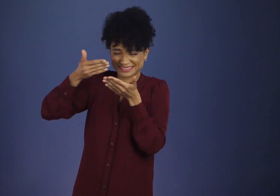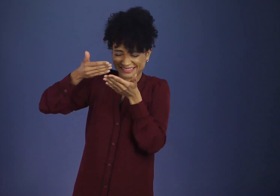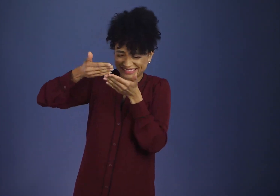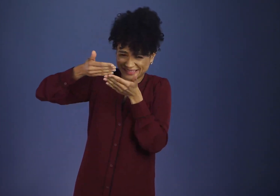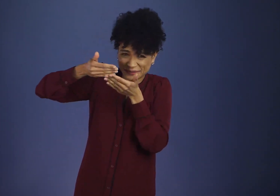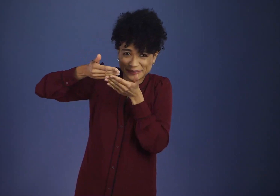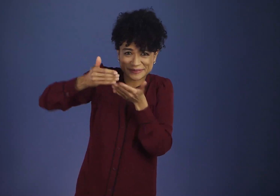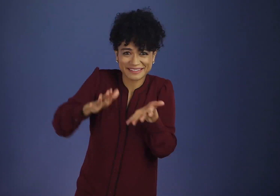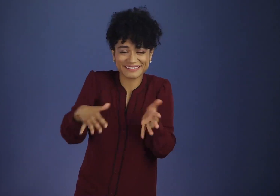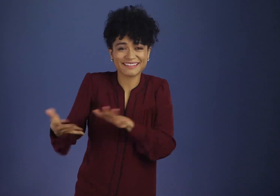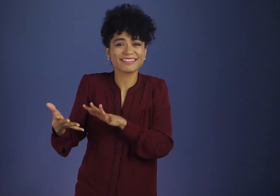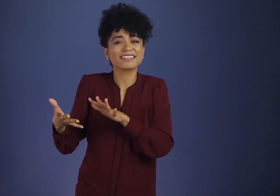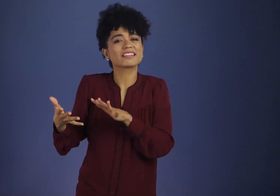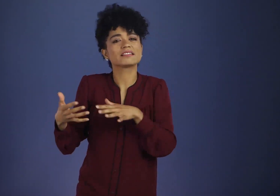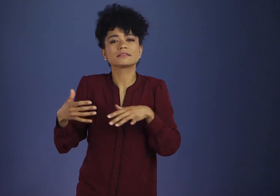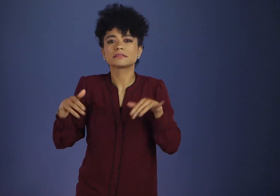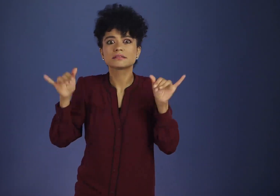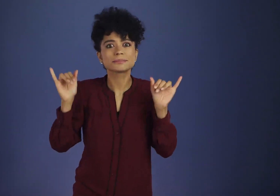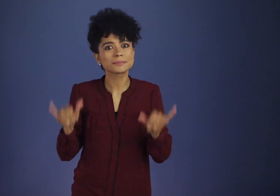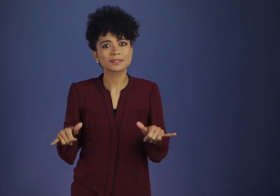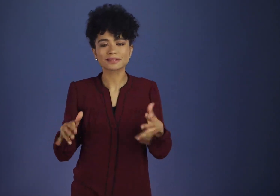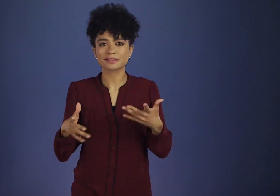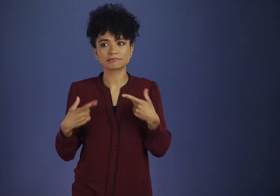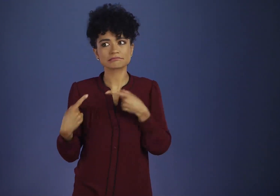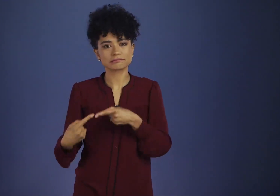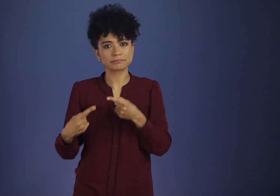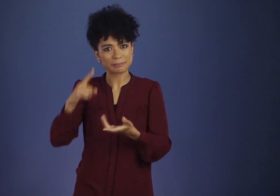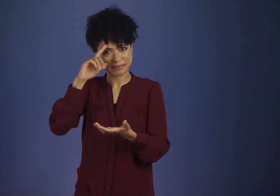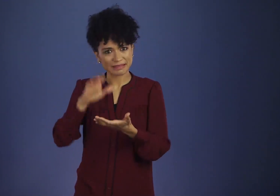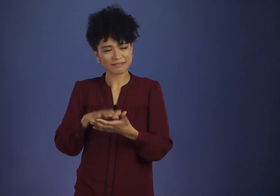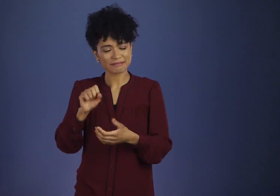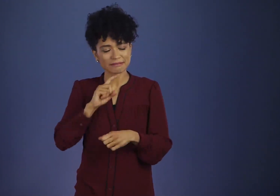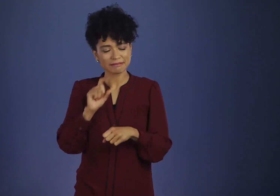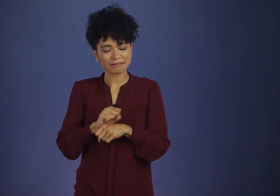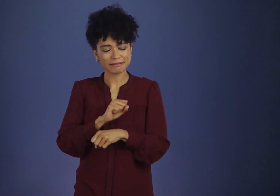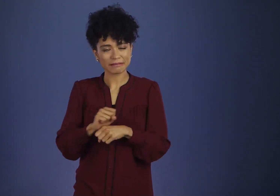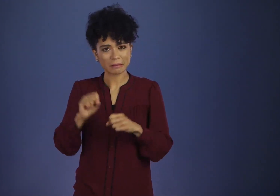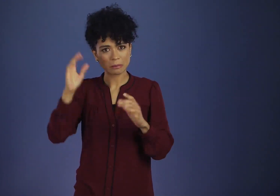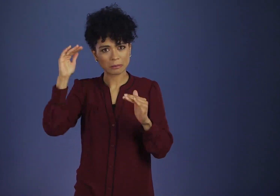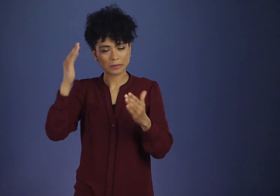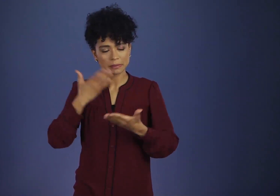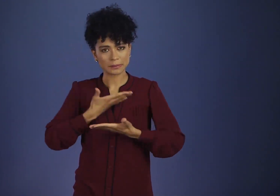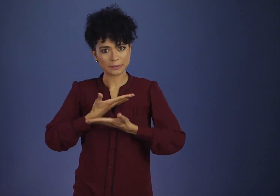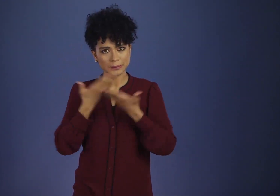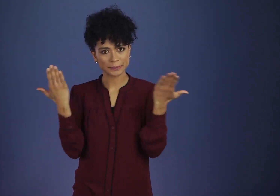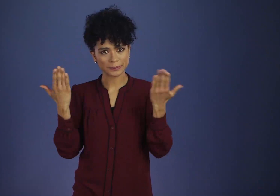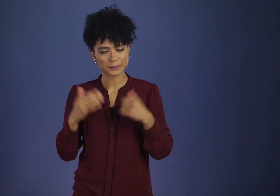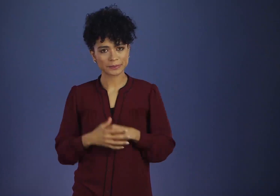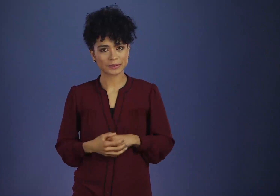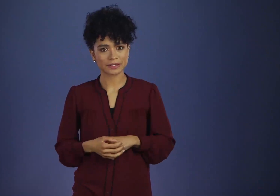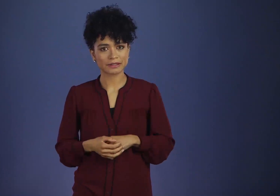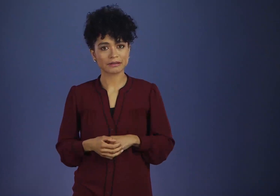Even these “last-gaspers” often had difficulty in realizing how hopeless they actually were.